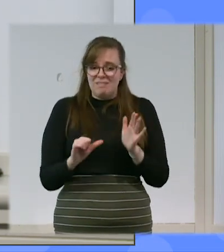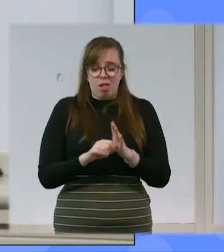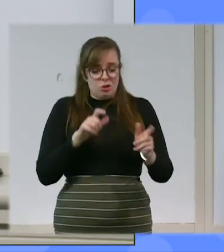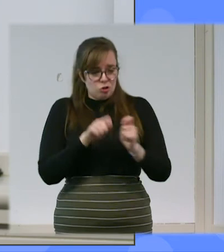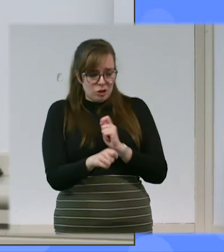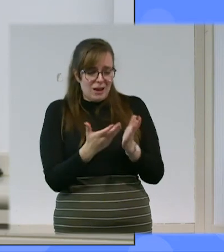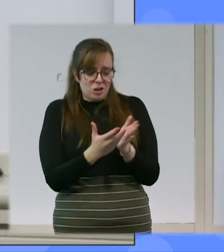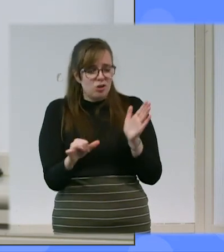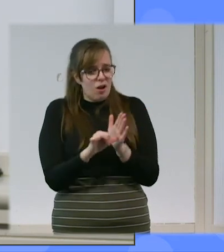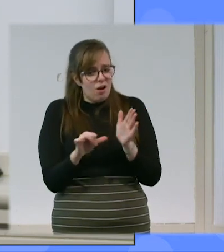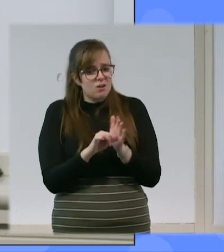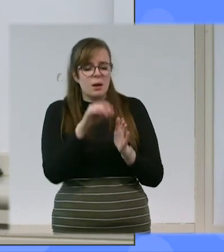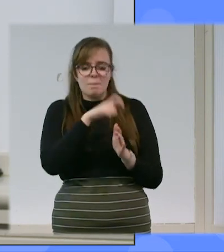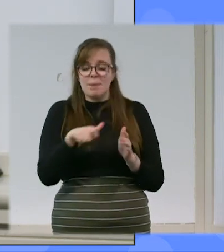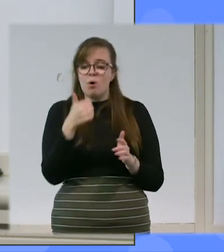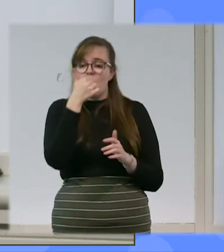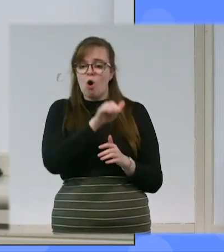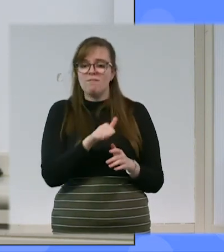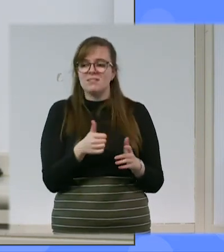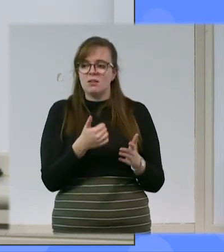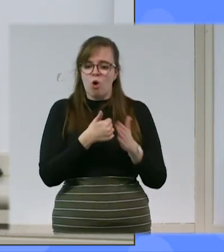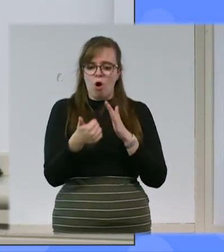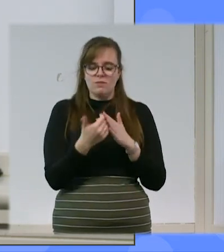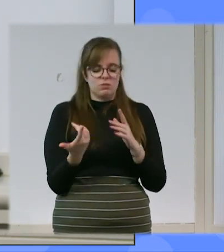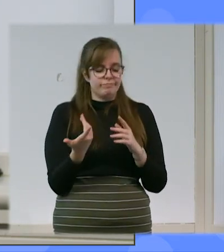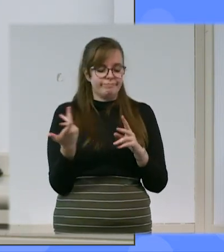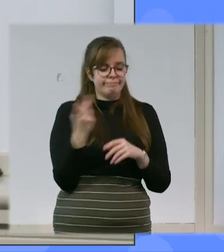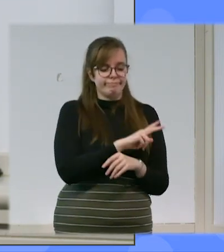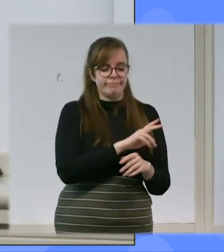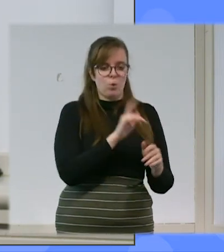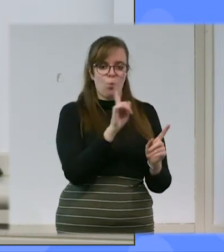people often default to the devil that they know better the devil they know